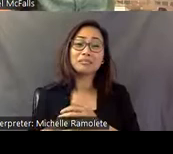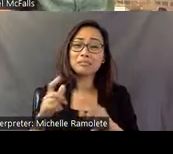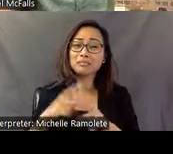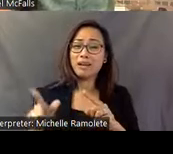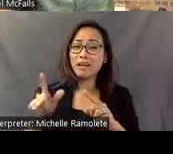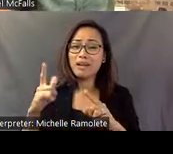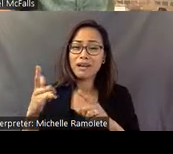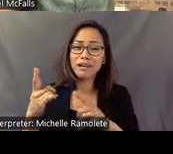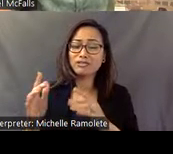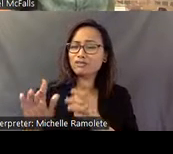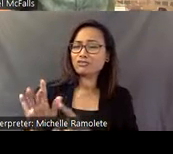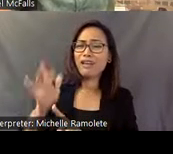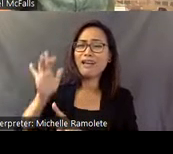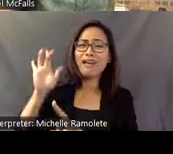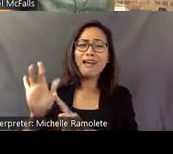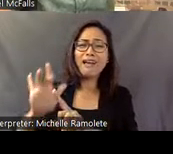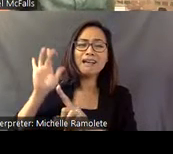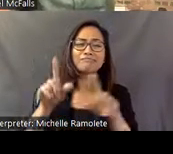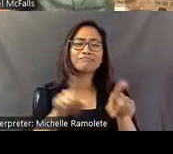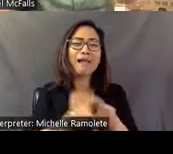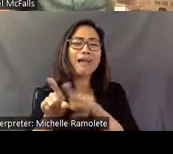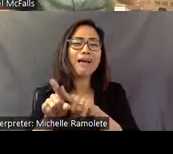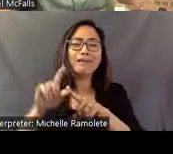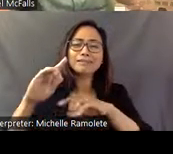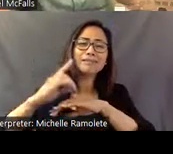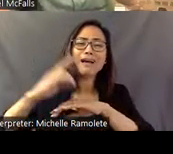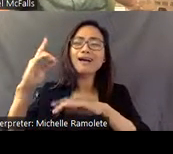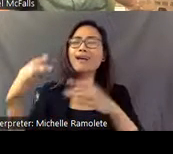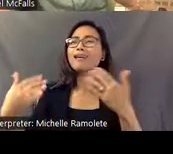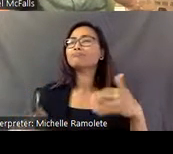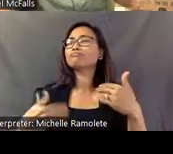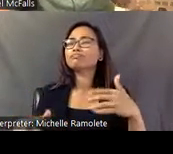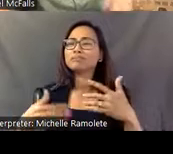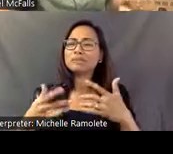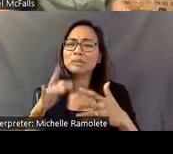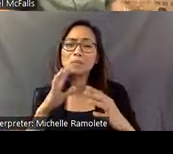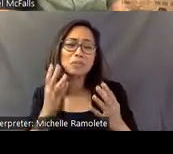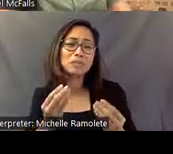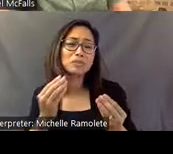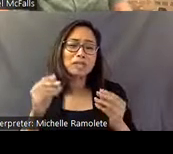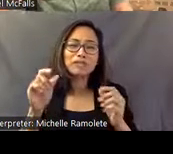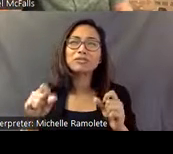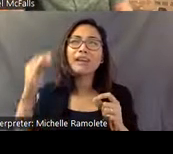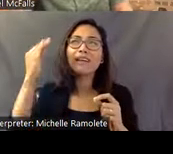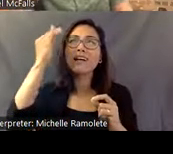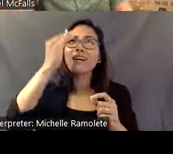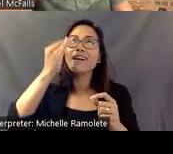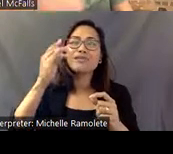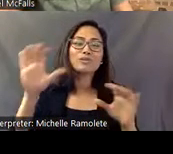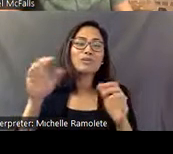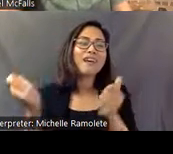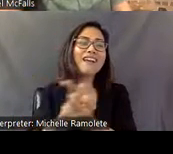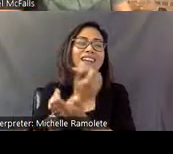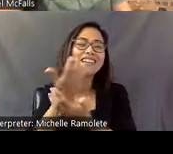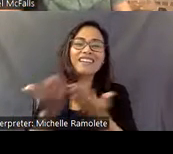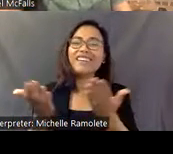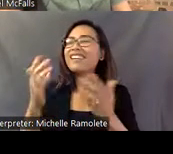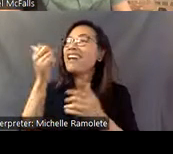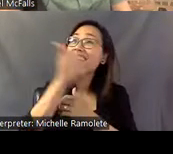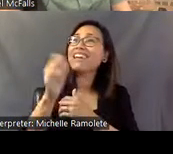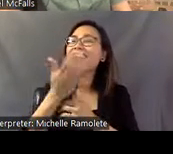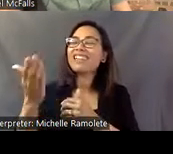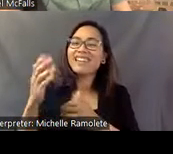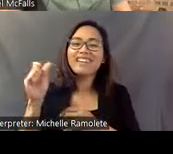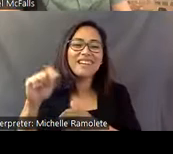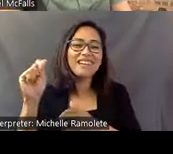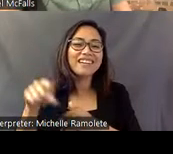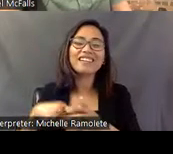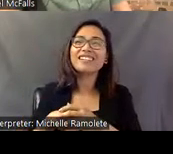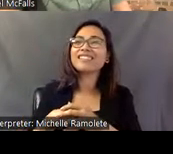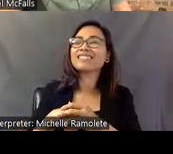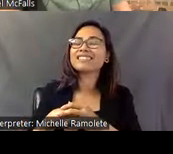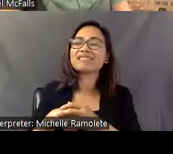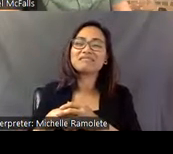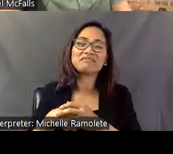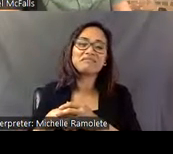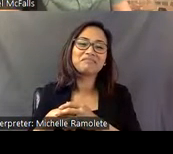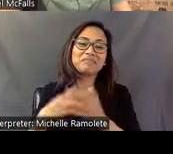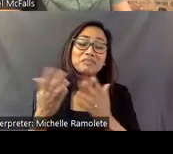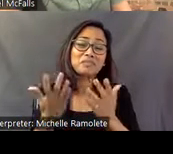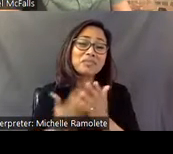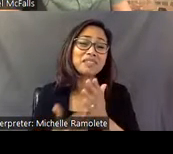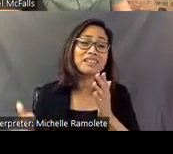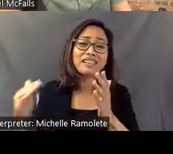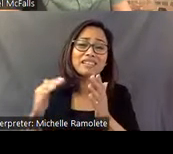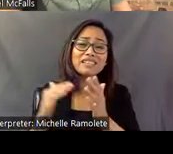? ? whispering you can do anything ?